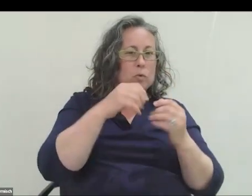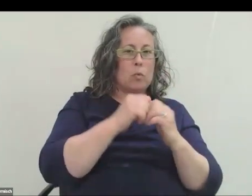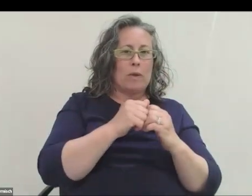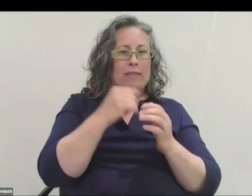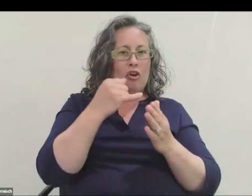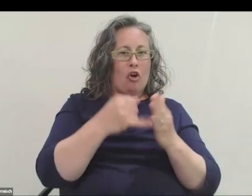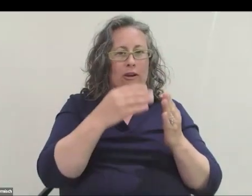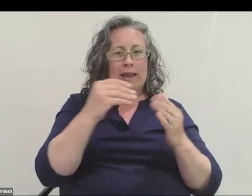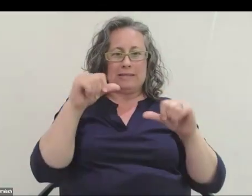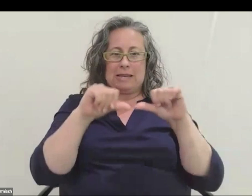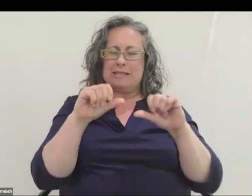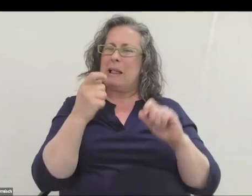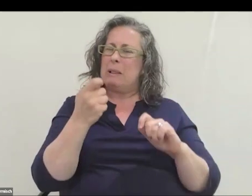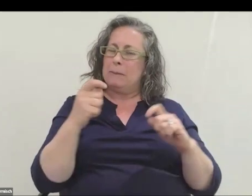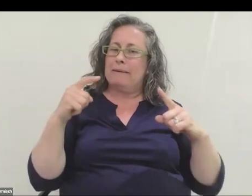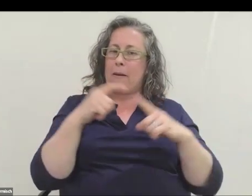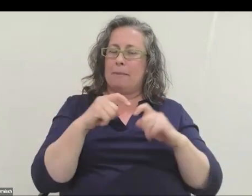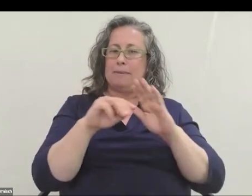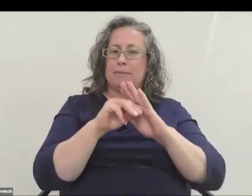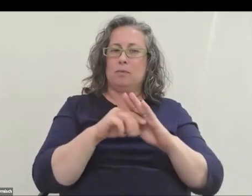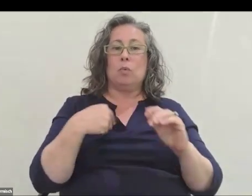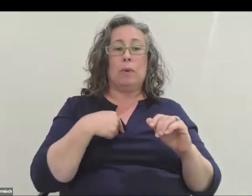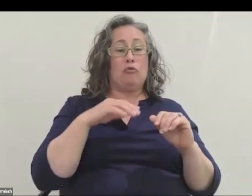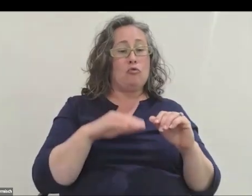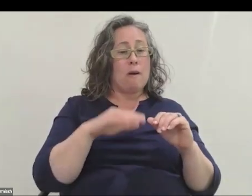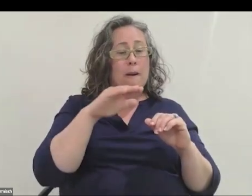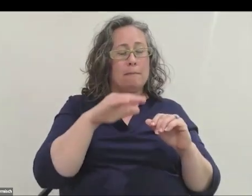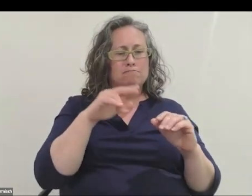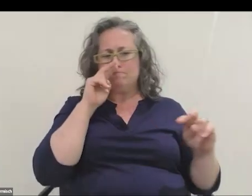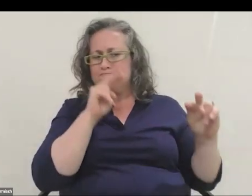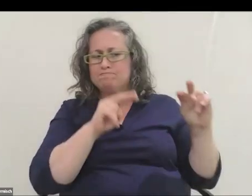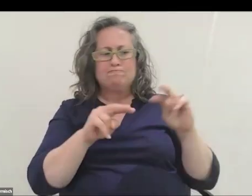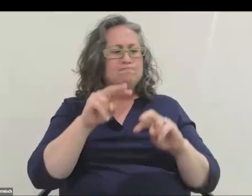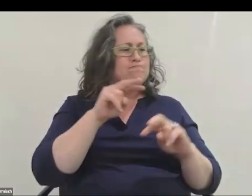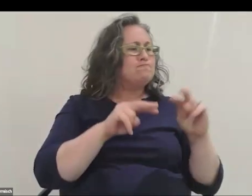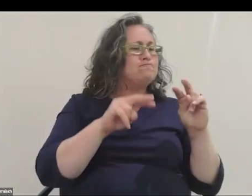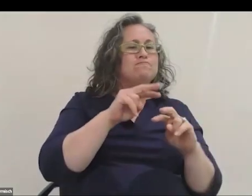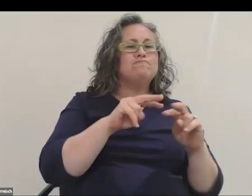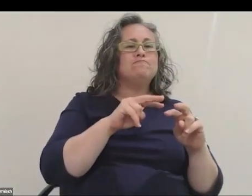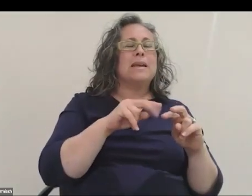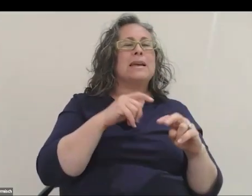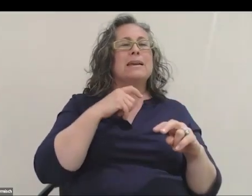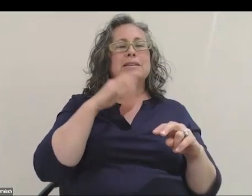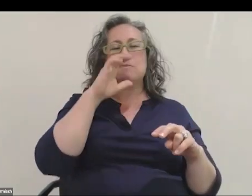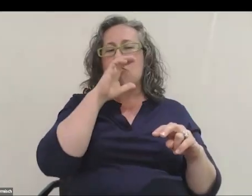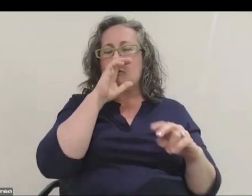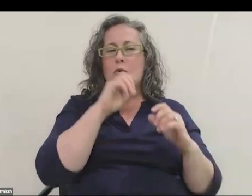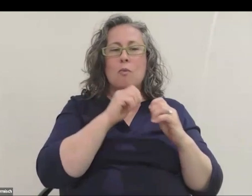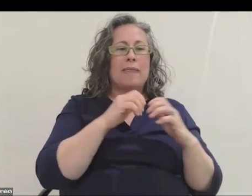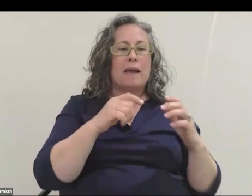It's a little complex model, where you can see as we grow up, we move from exploring things without words